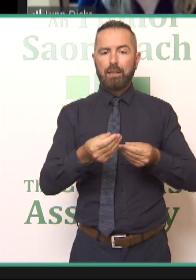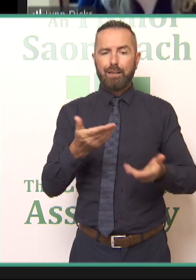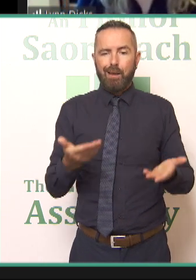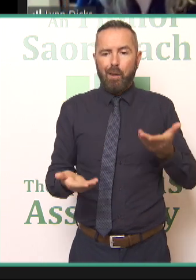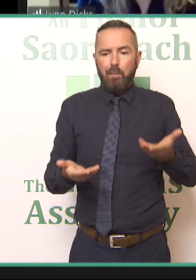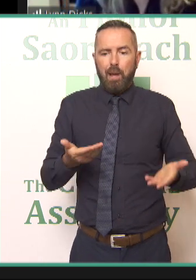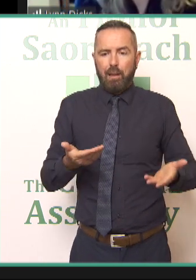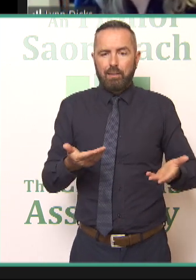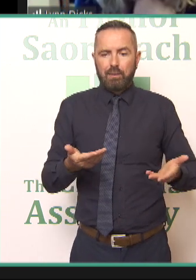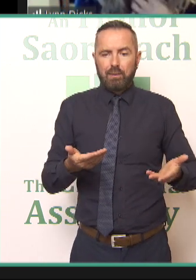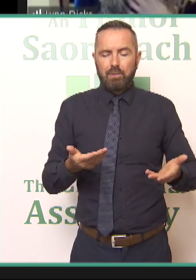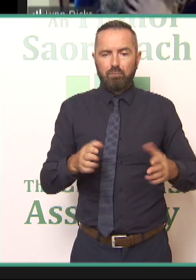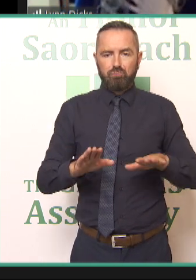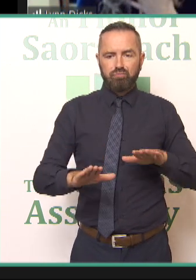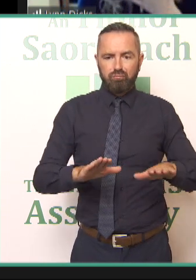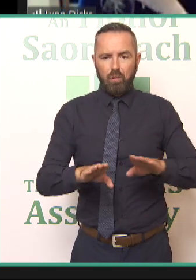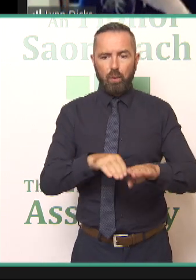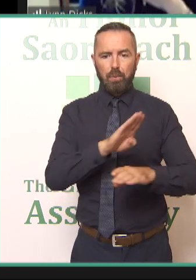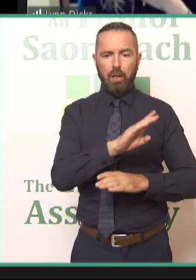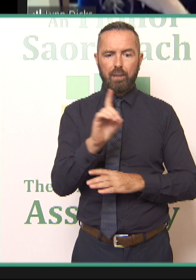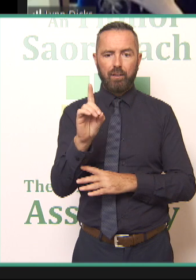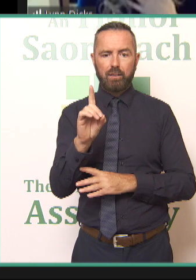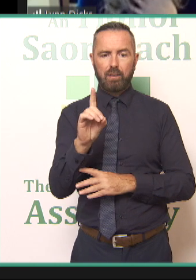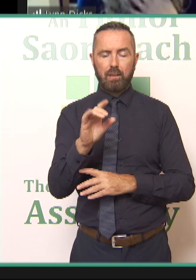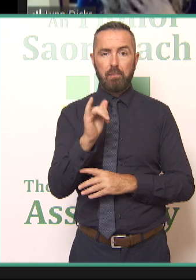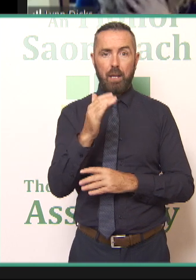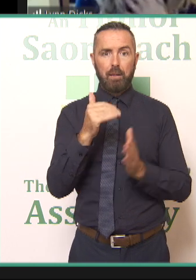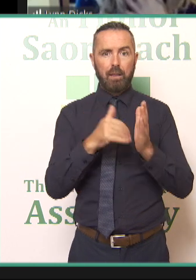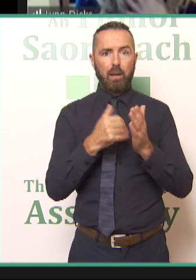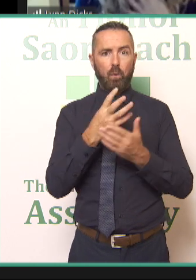because I'm sure you'll you'll realize as I do that there might be negative impacts of increasing